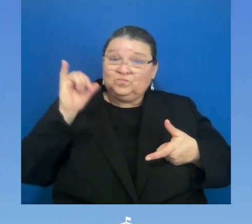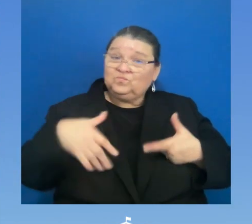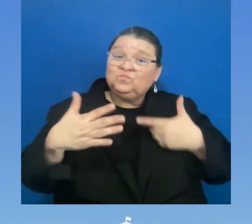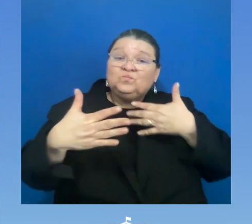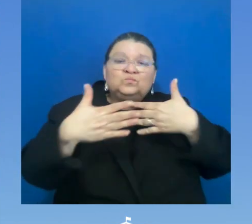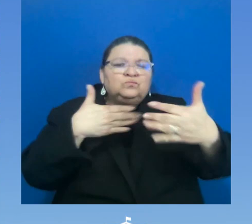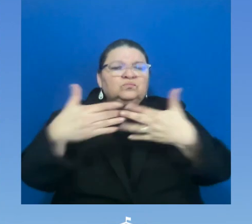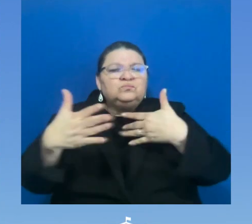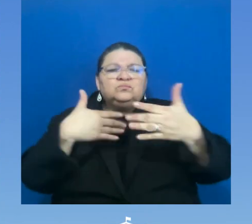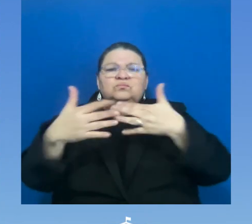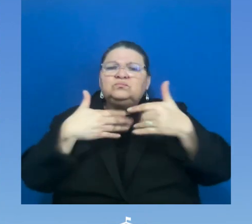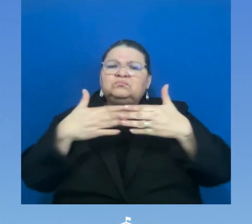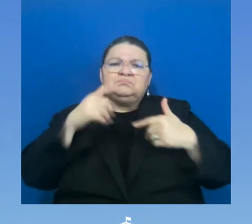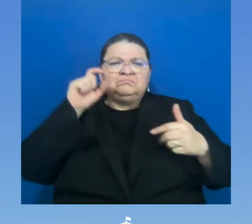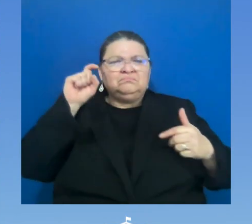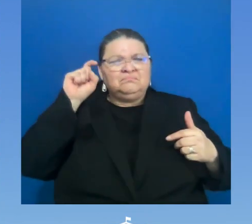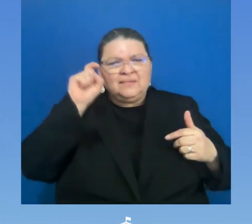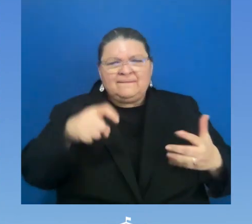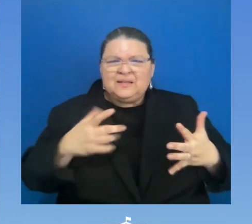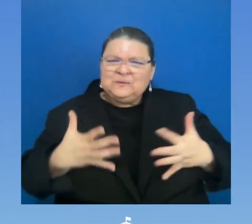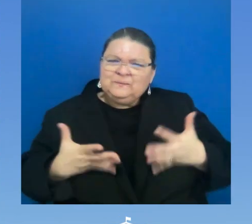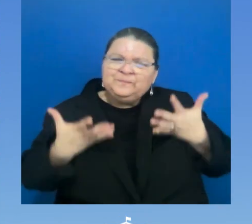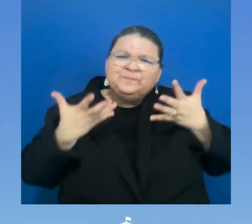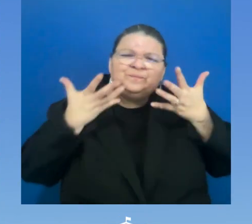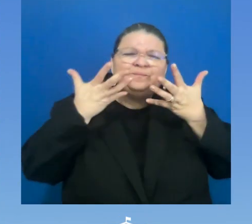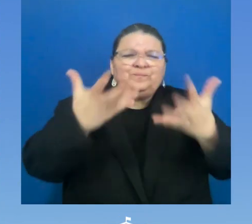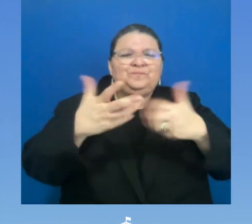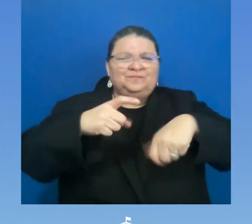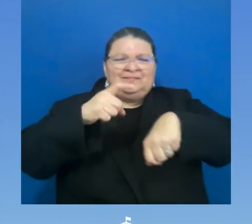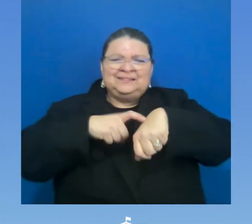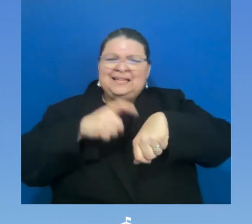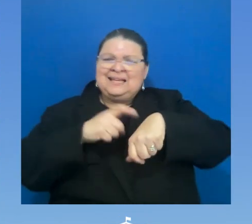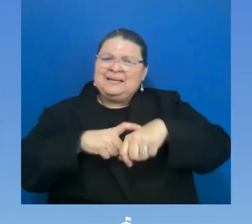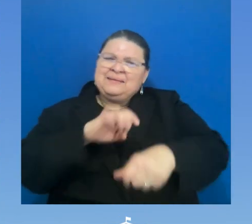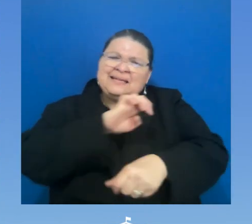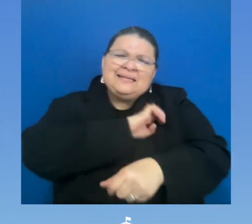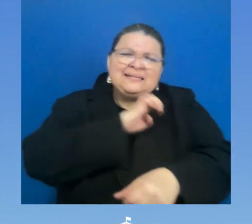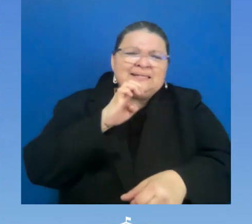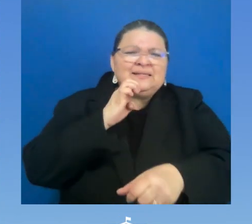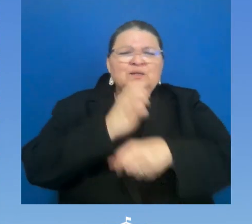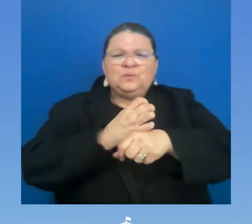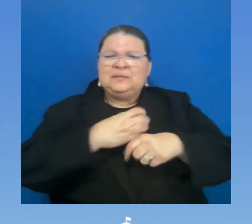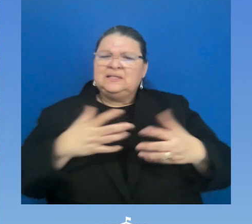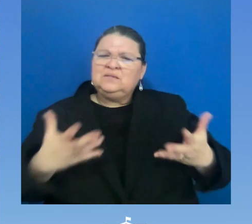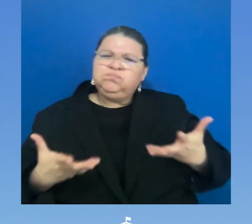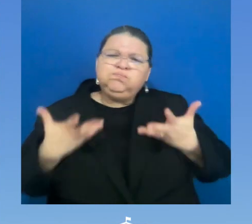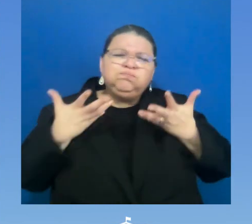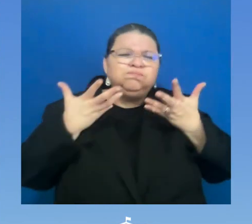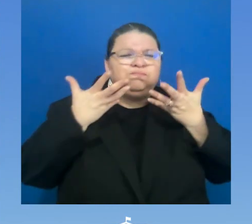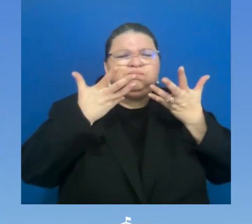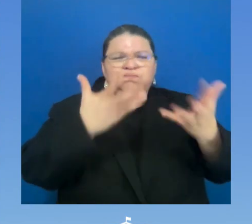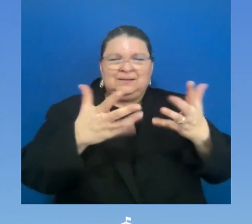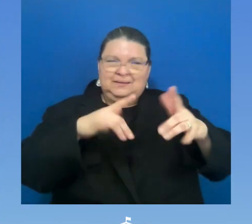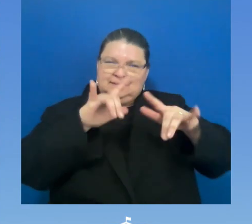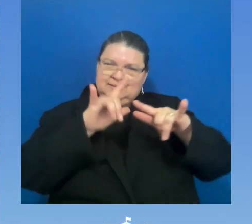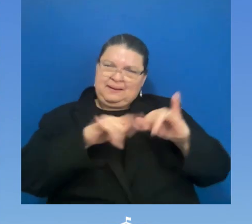as everybody can attest to, pouring into something else. It almost, like, diverts from the goal, which should only be to win,